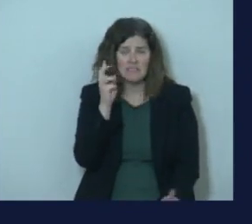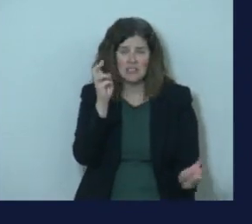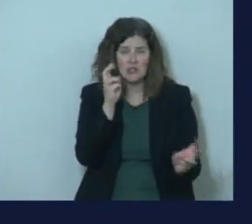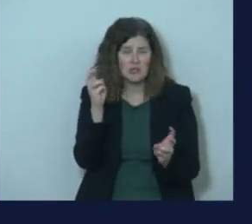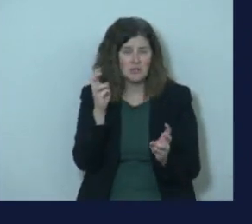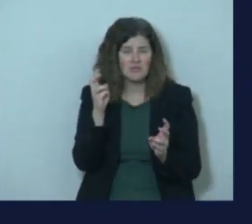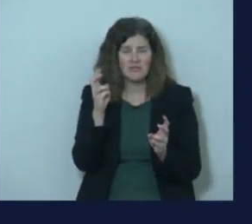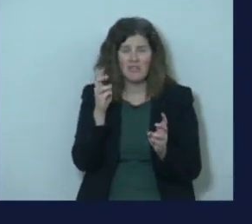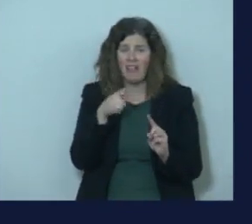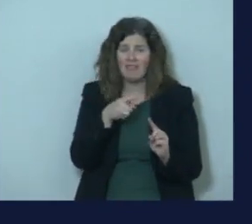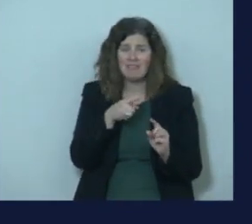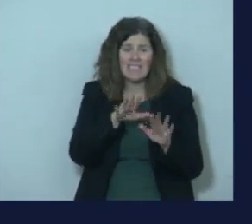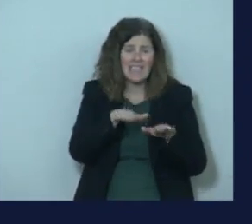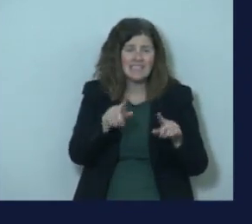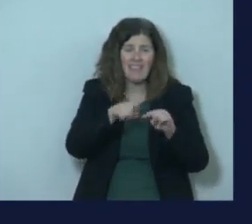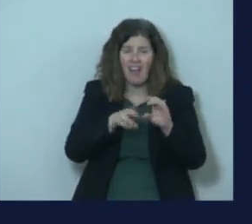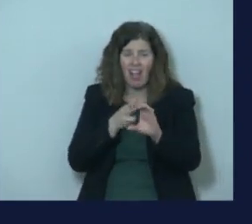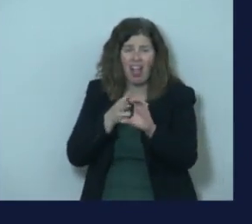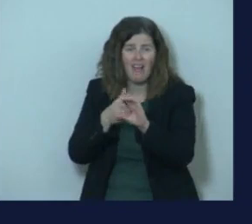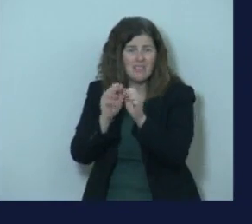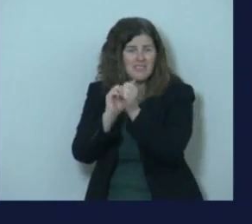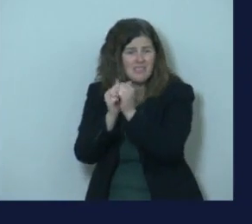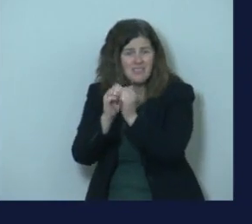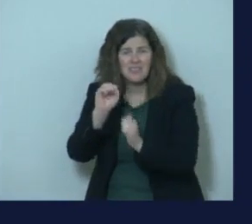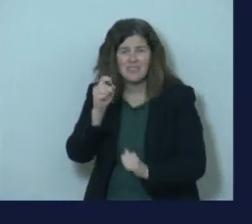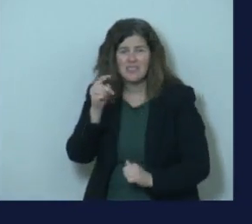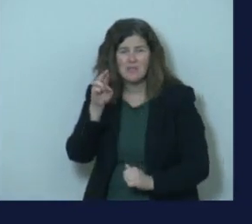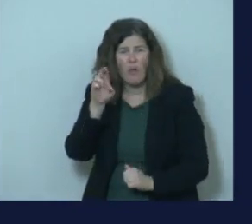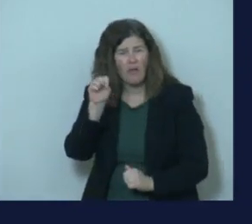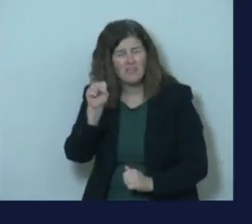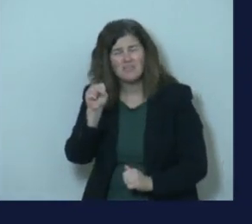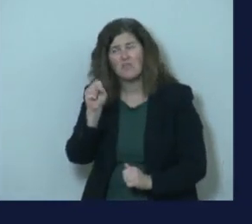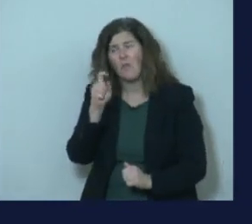PEOPLE THEY CAPS ON IN THEIR SCHOOLS -- COUNT ON IN THEIR SCHOOLS.